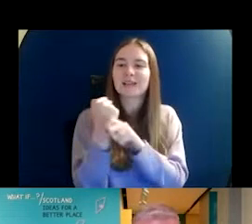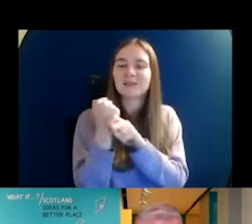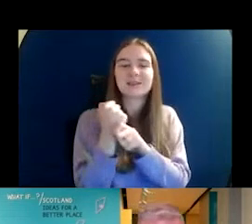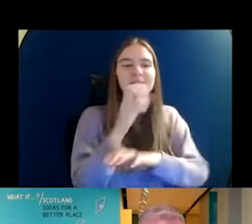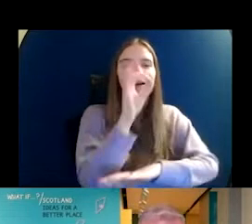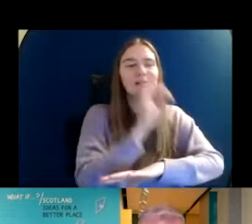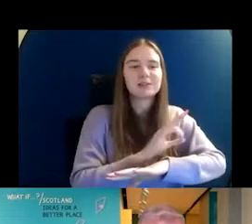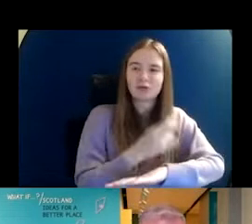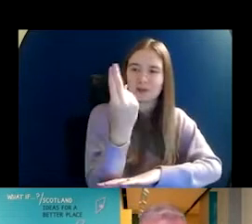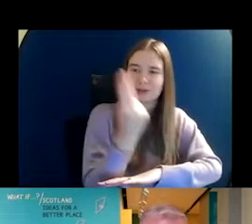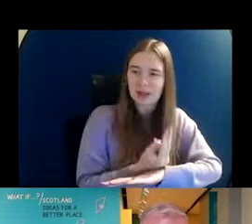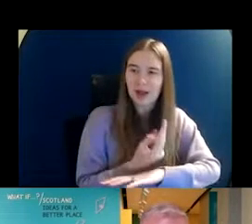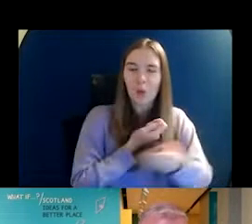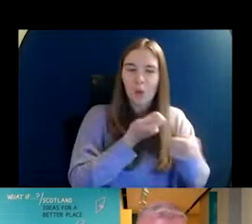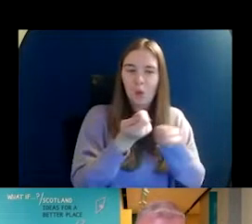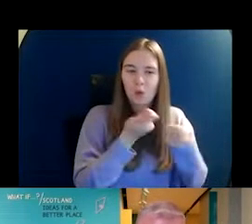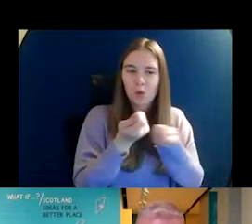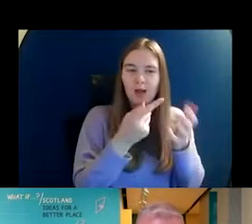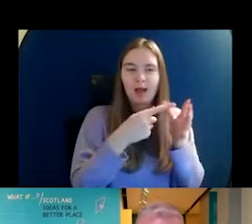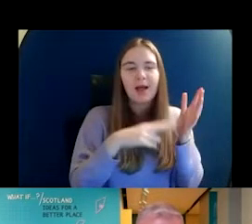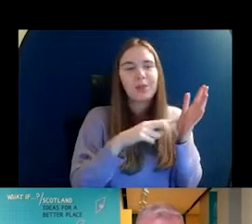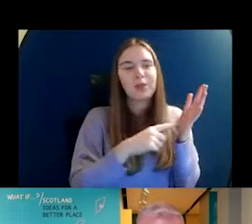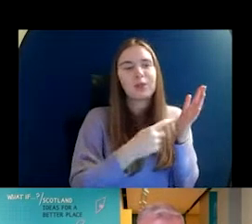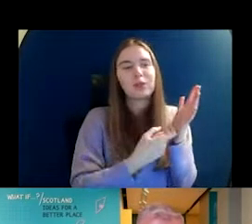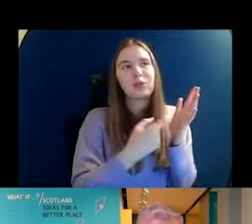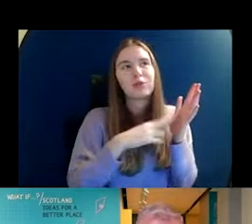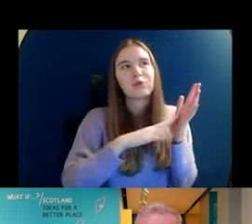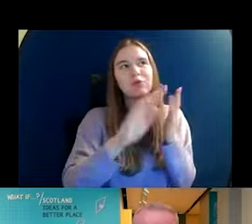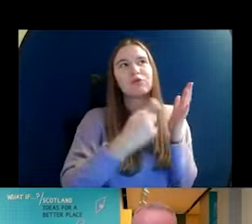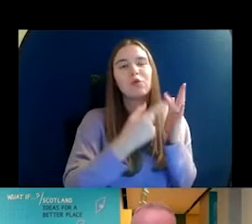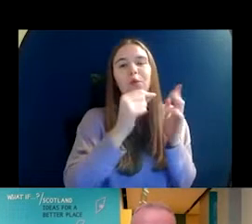and coordinator of the Anthropocene Architecture School.